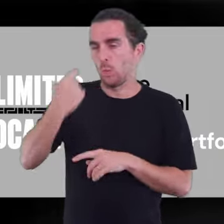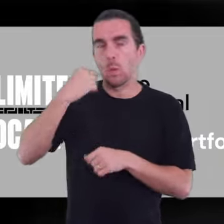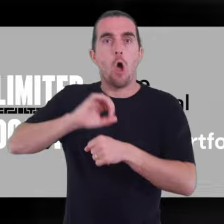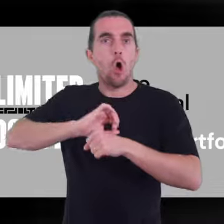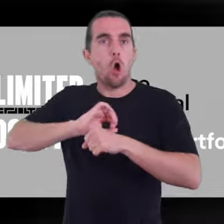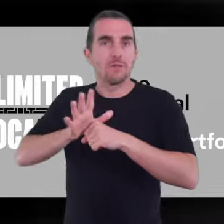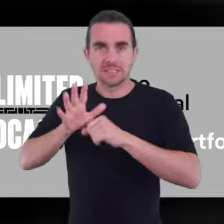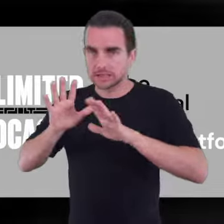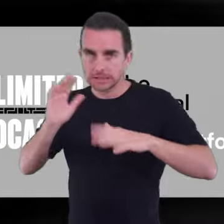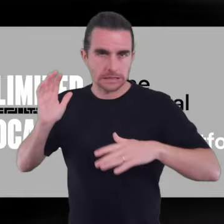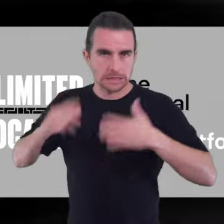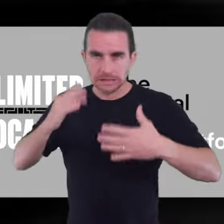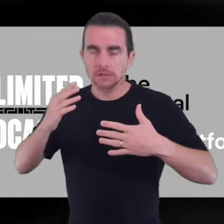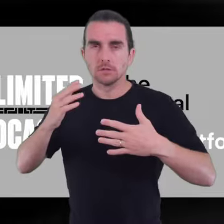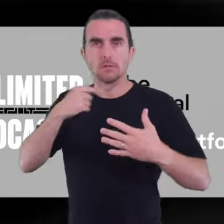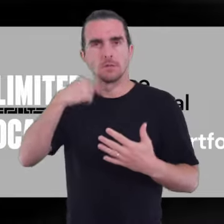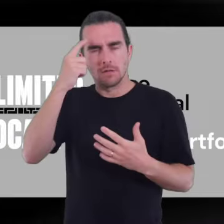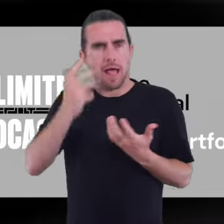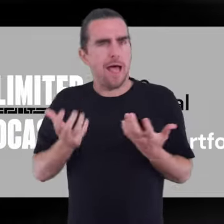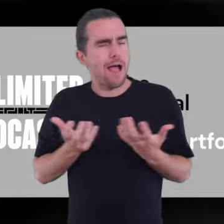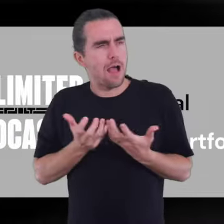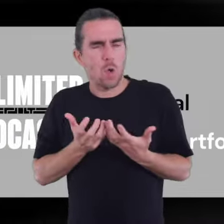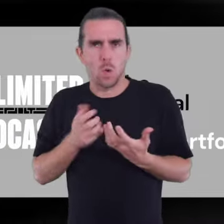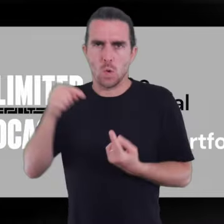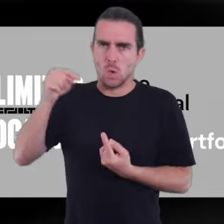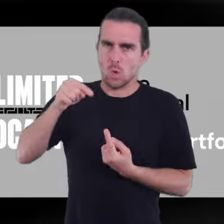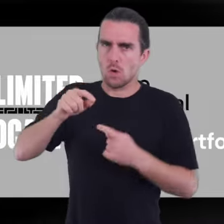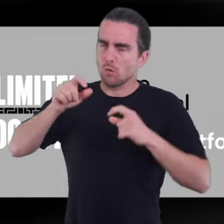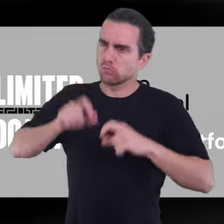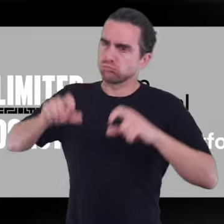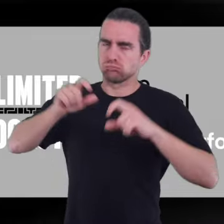Having made this work in the wake of COVID,